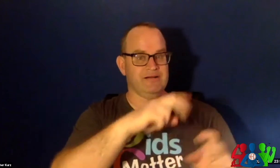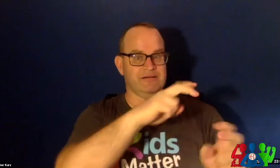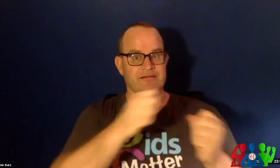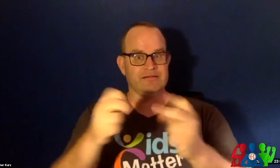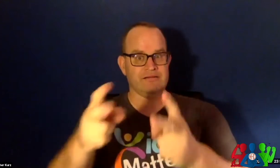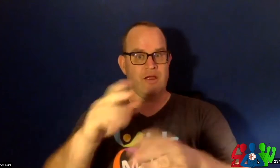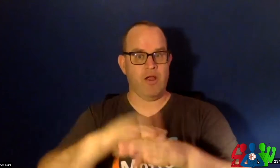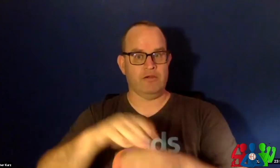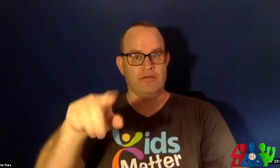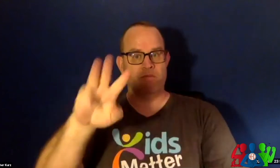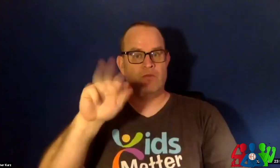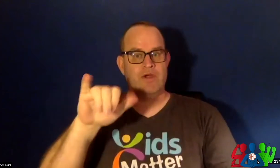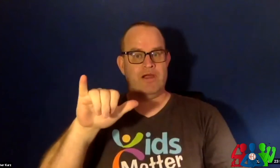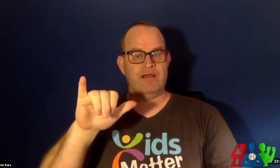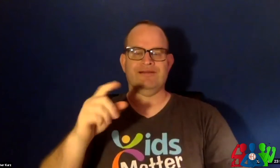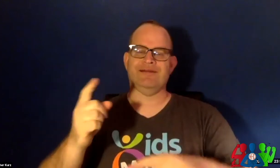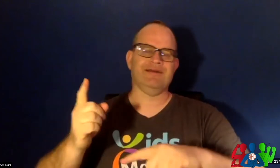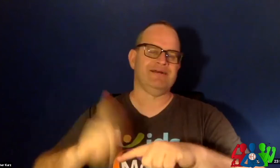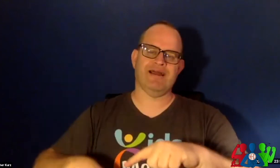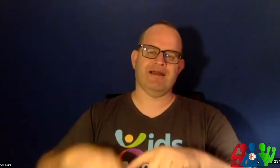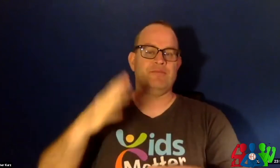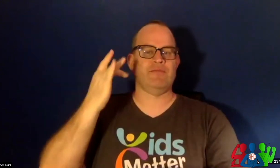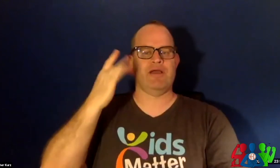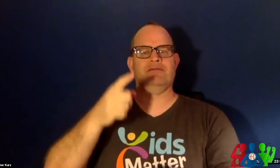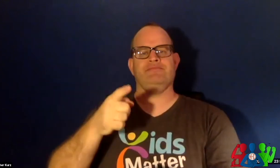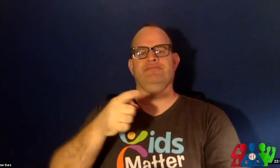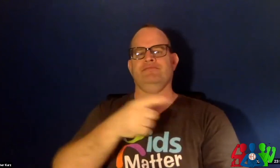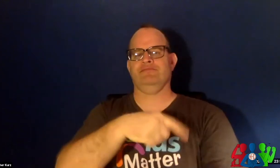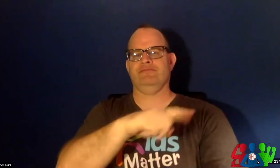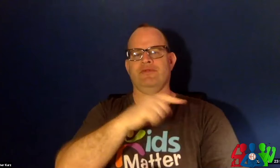In America, we're lucky to have many children's books available to us,